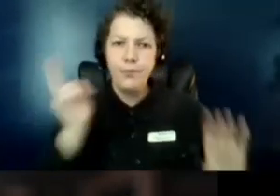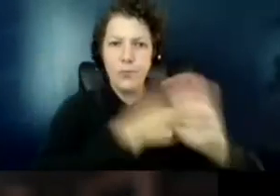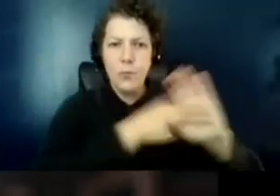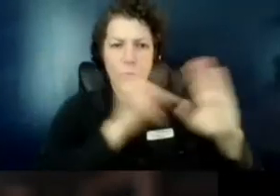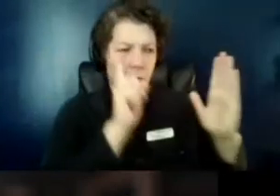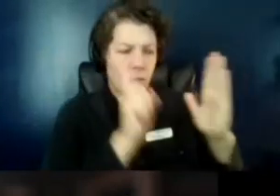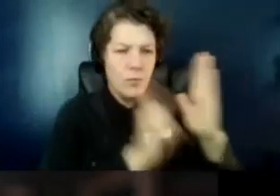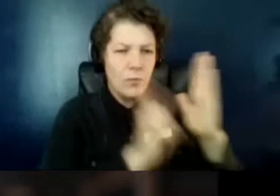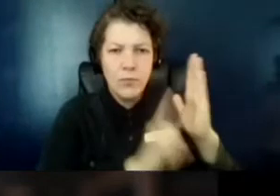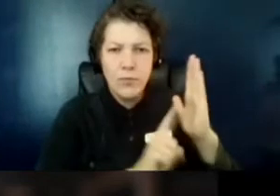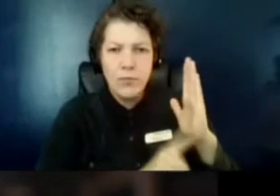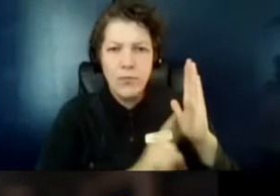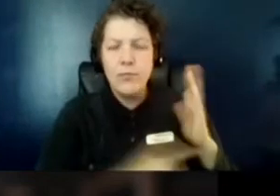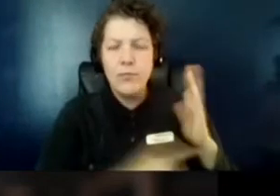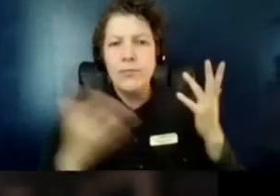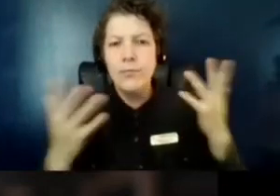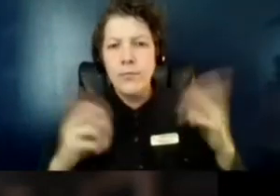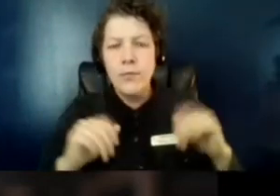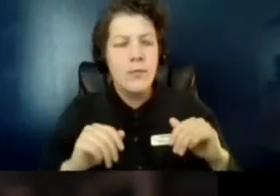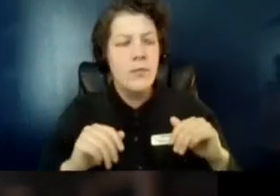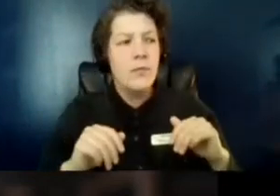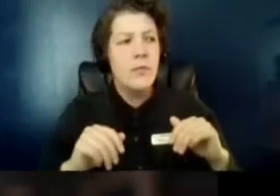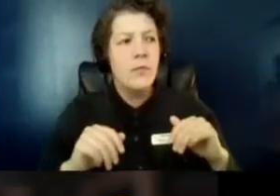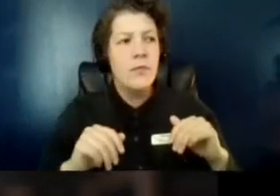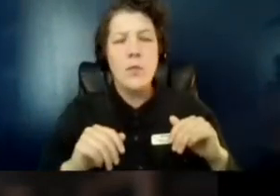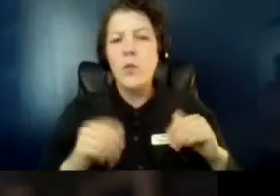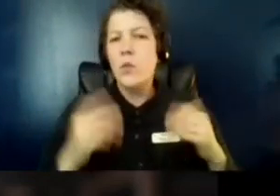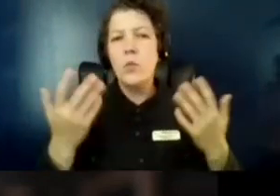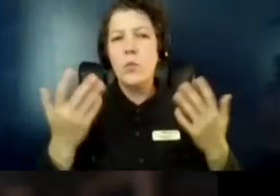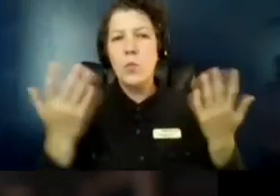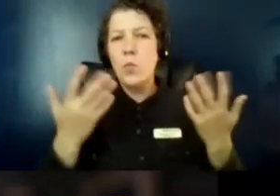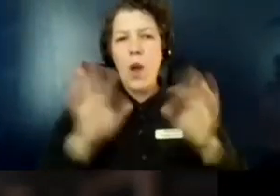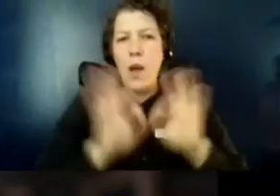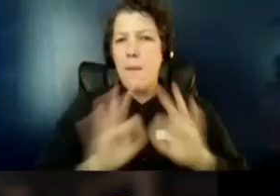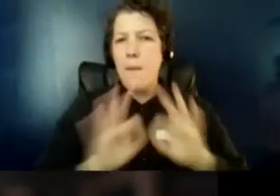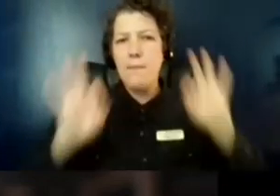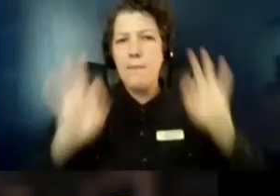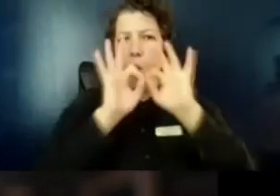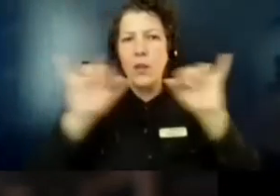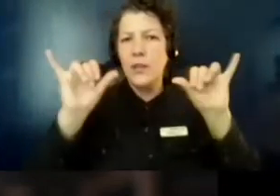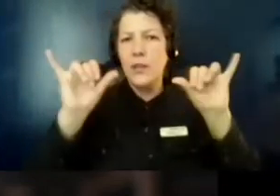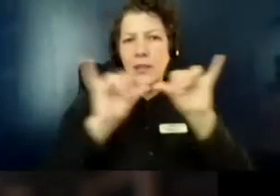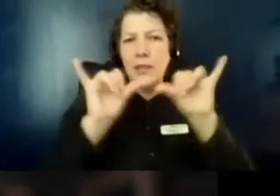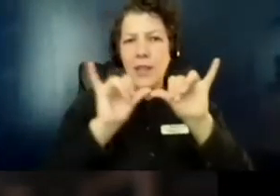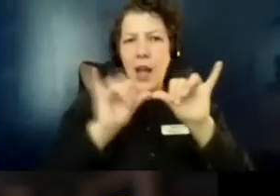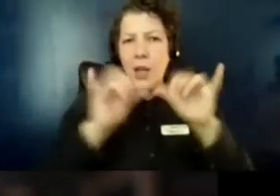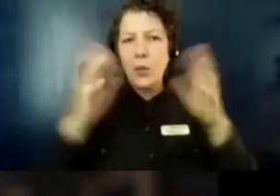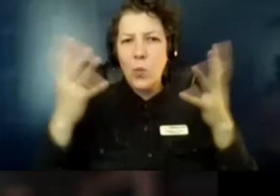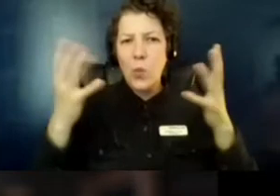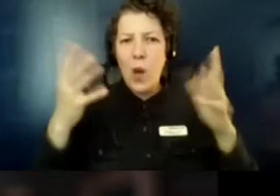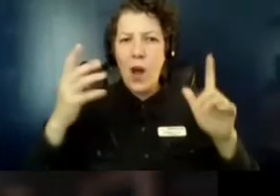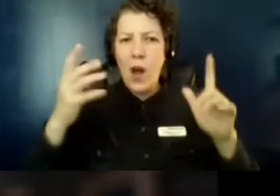is the important dimensions of this. And he came up with ten dimensions that a pilot needed